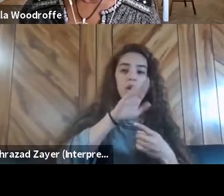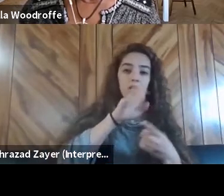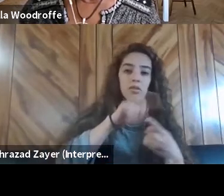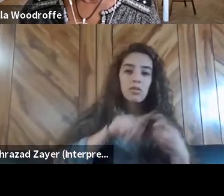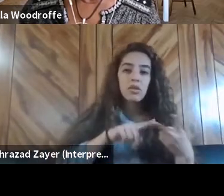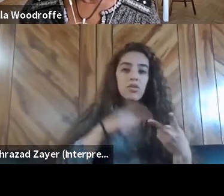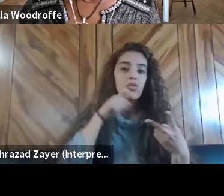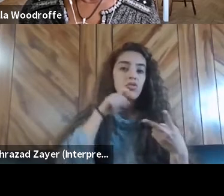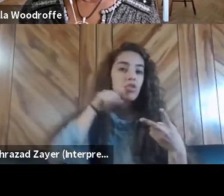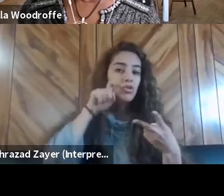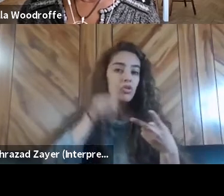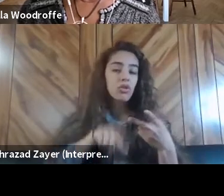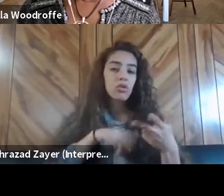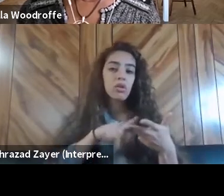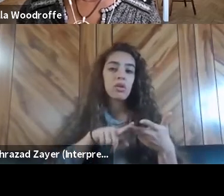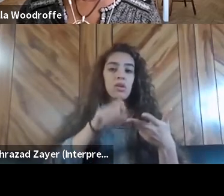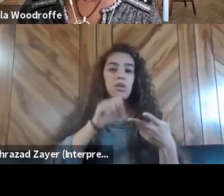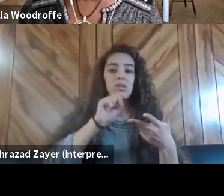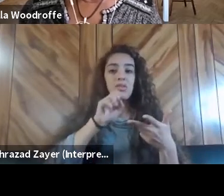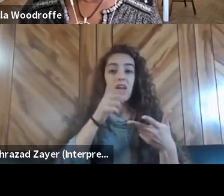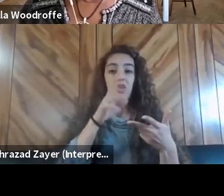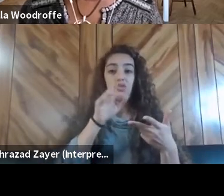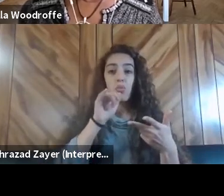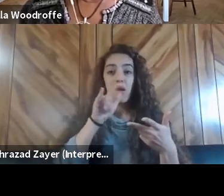other types of diversity feed into that understanding?